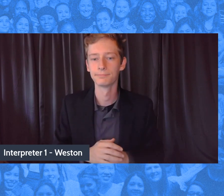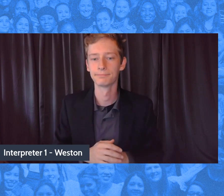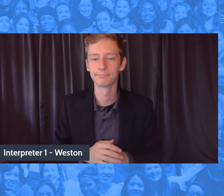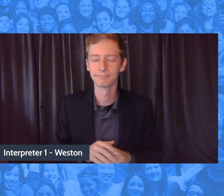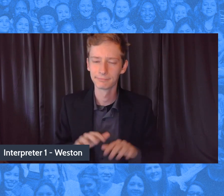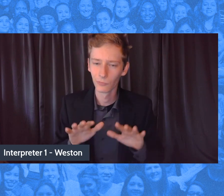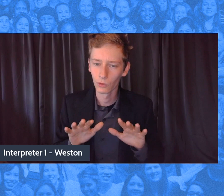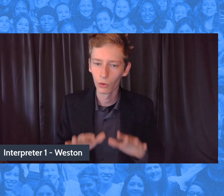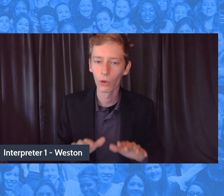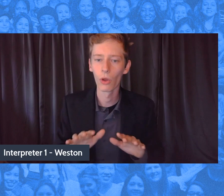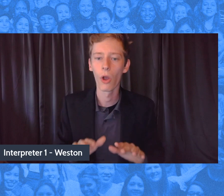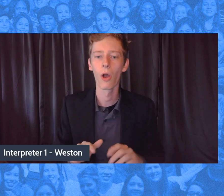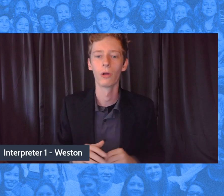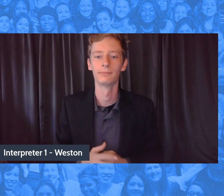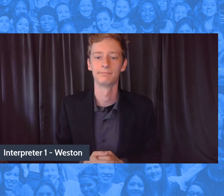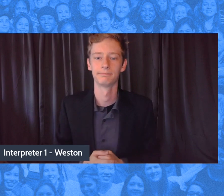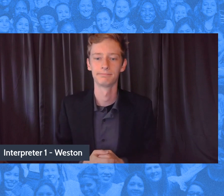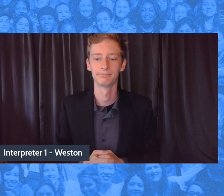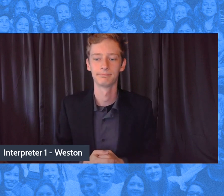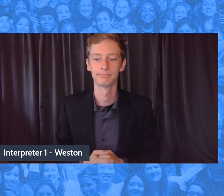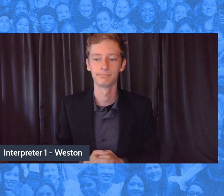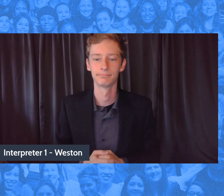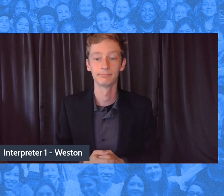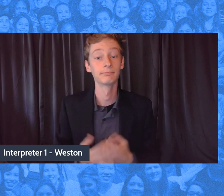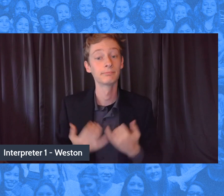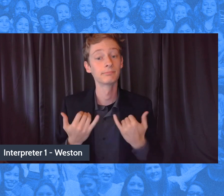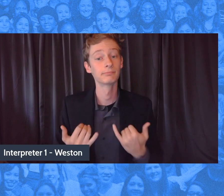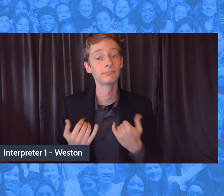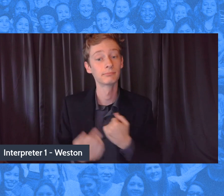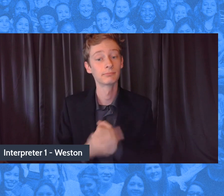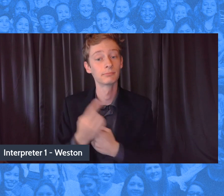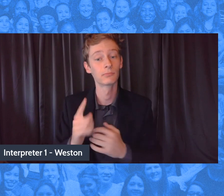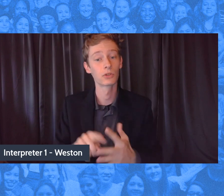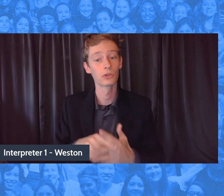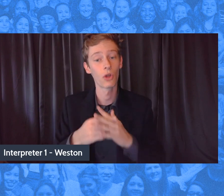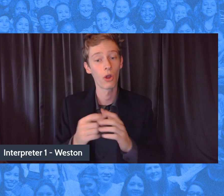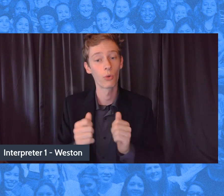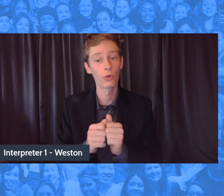We'll begin today's practice with a grounding exercise.